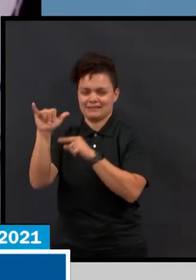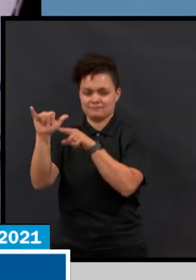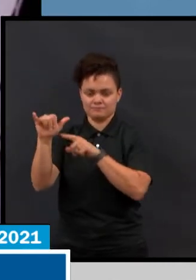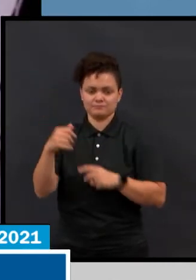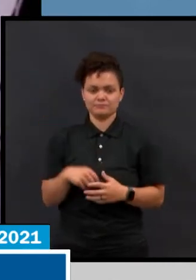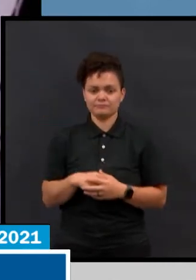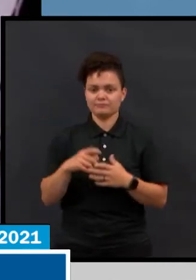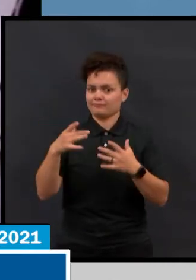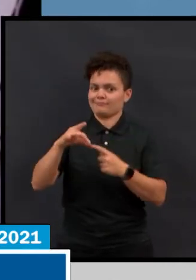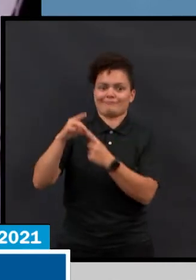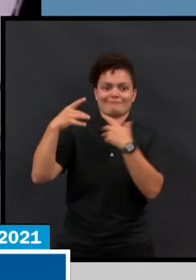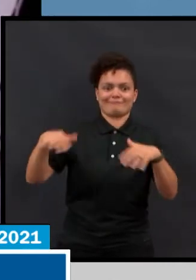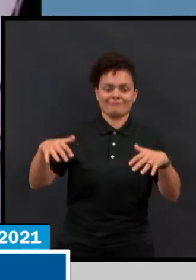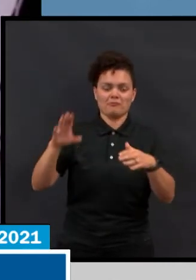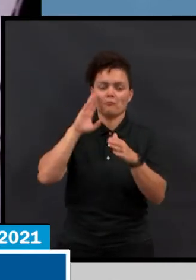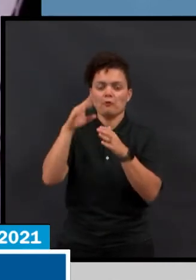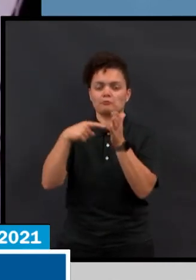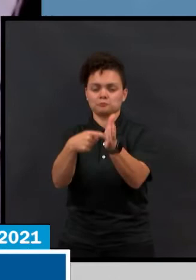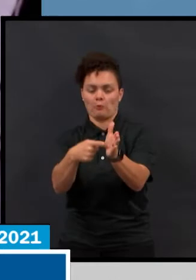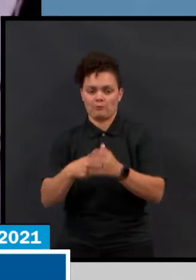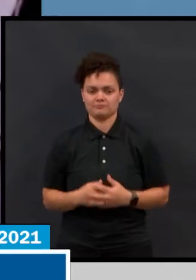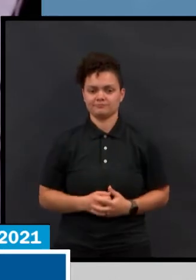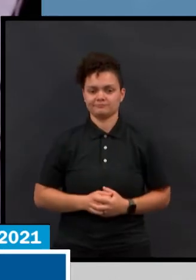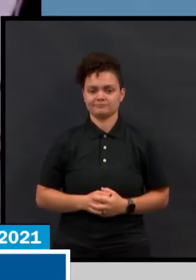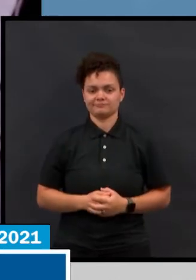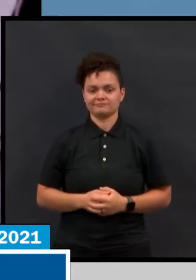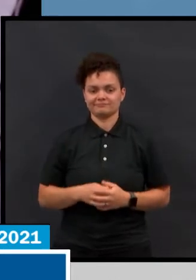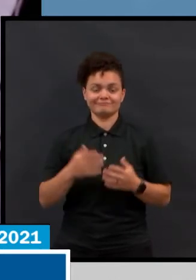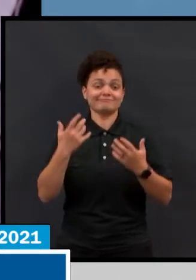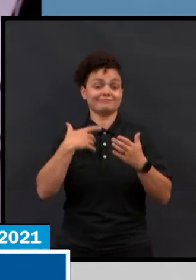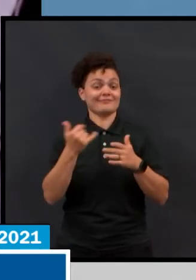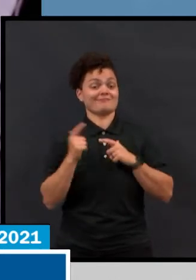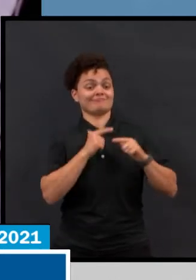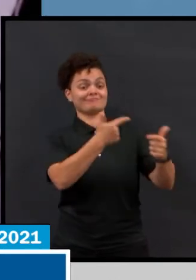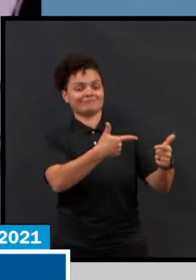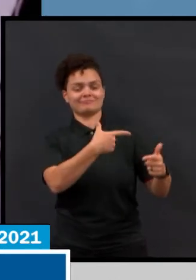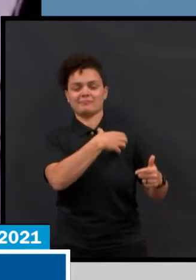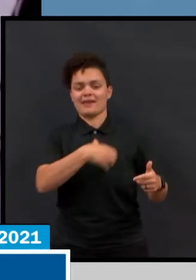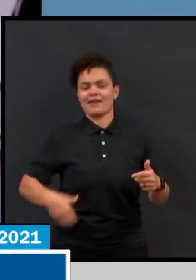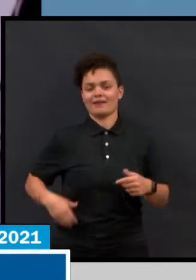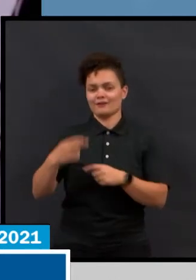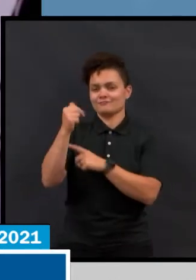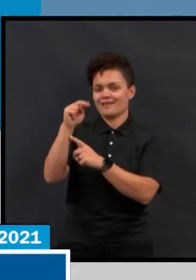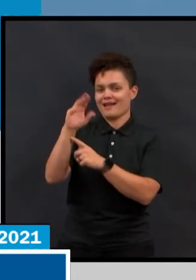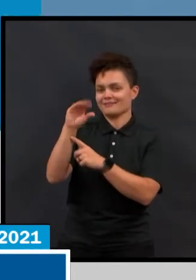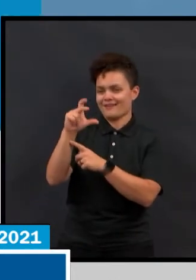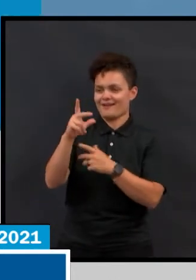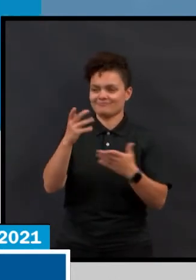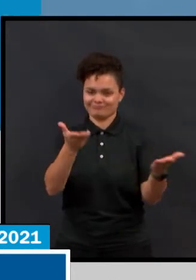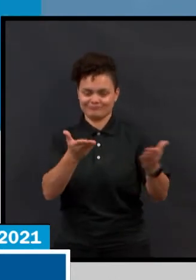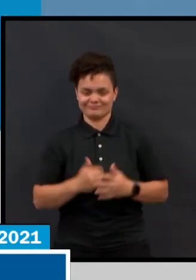welcome mayor michael b hancock to the screen good evening mayor good evening glo and good evening to